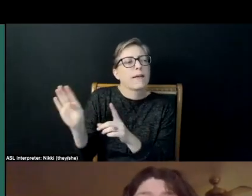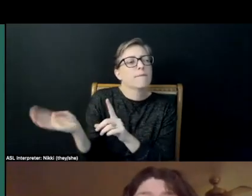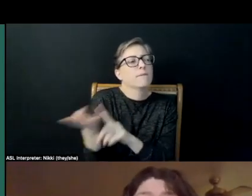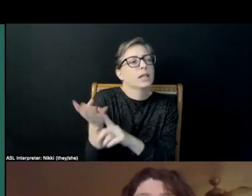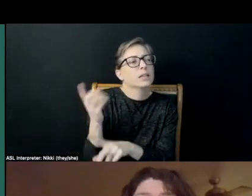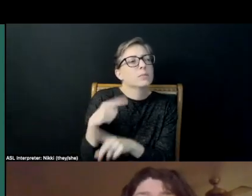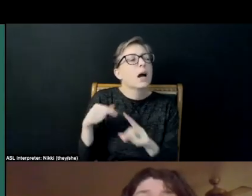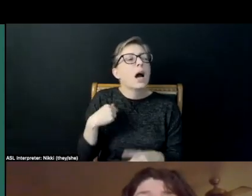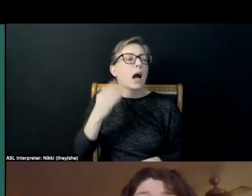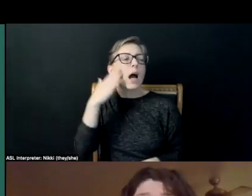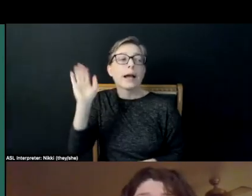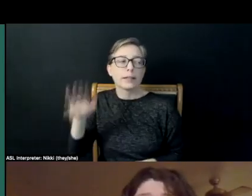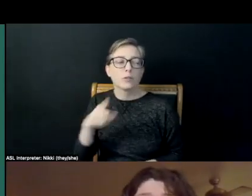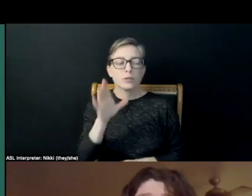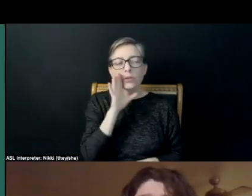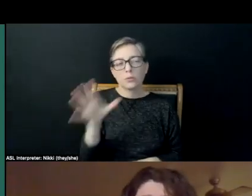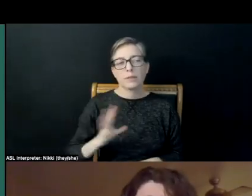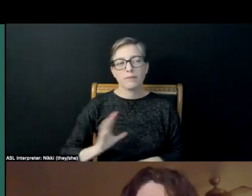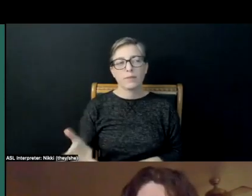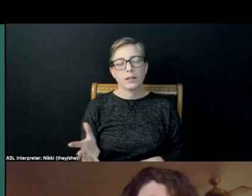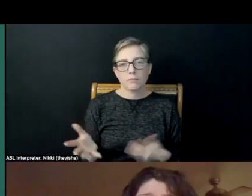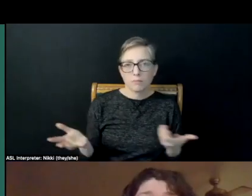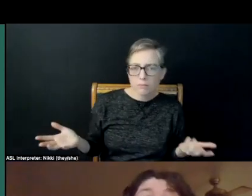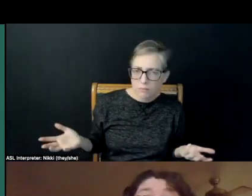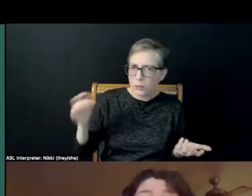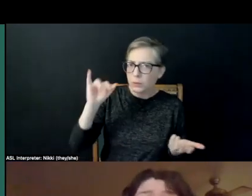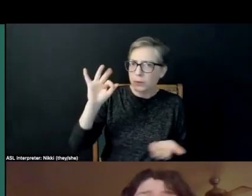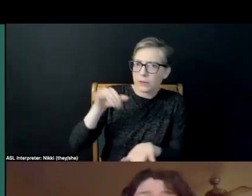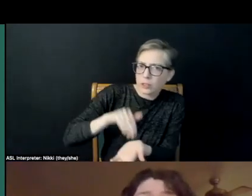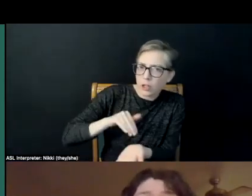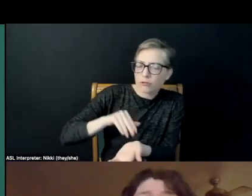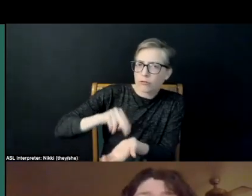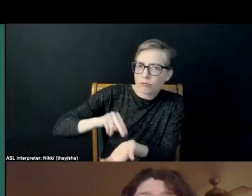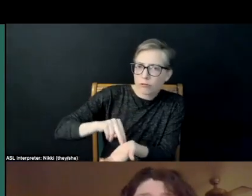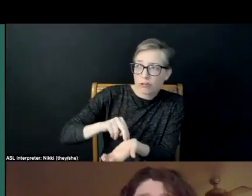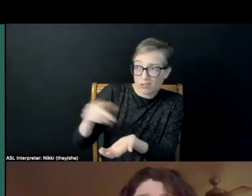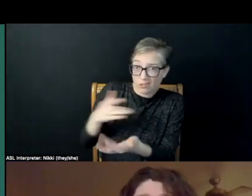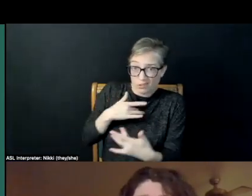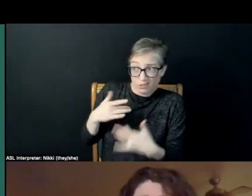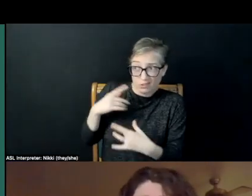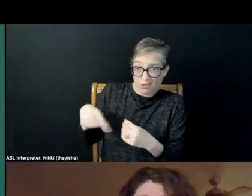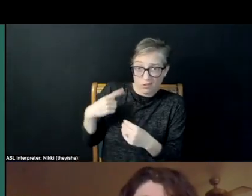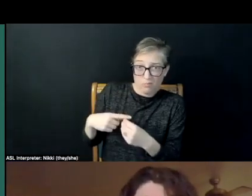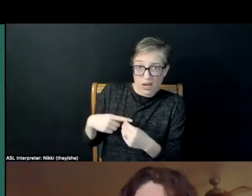about how things would go once we were released from the hospital, I would have preferred to be included in the conversation.